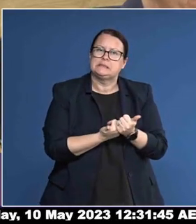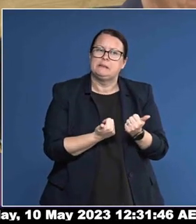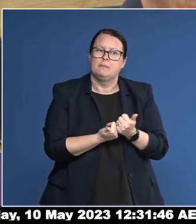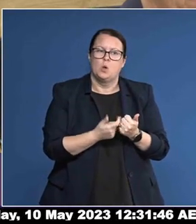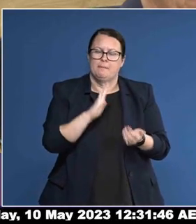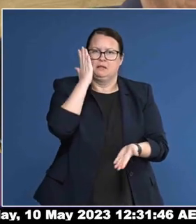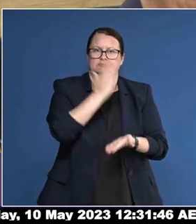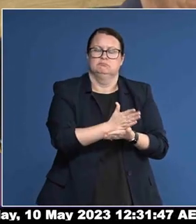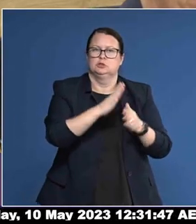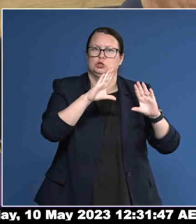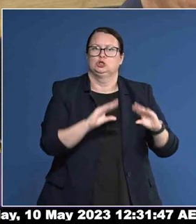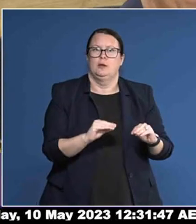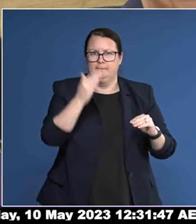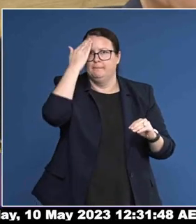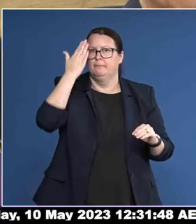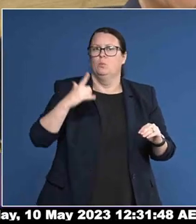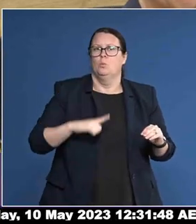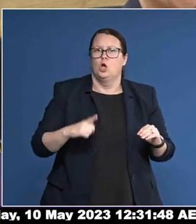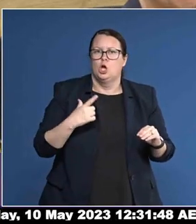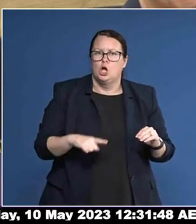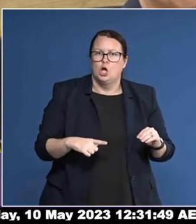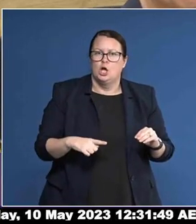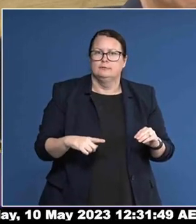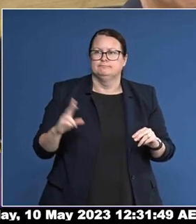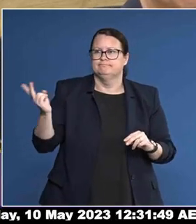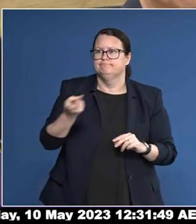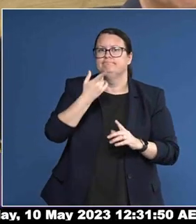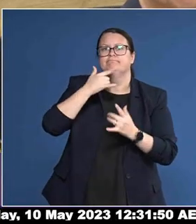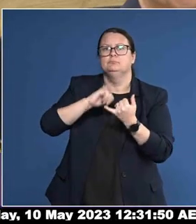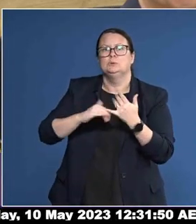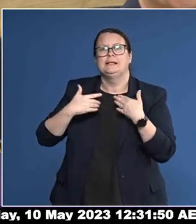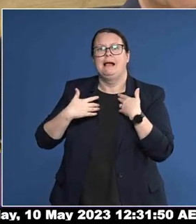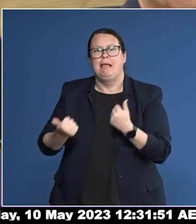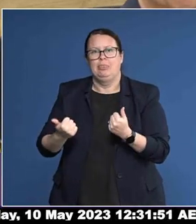reasons, and the boys' health and hygiene has deteriorated.' So, that's the entry.